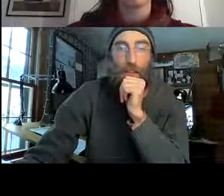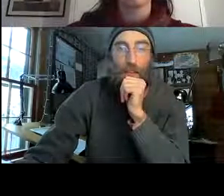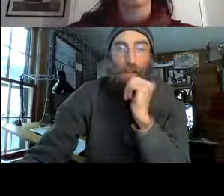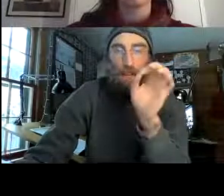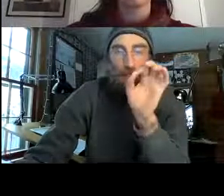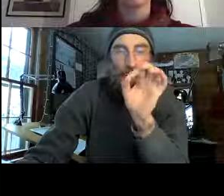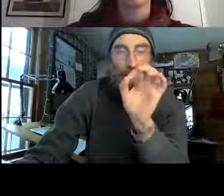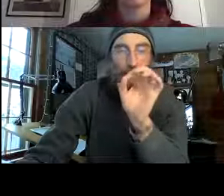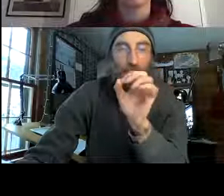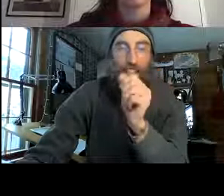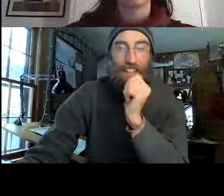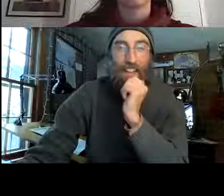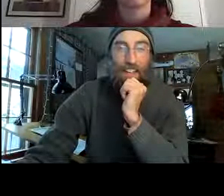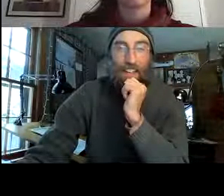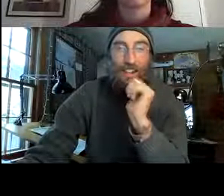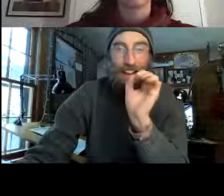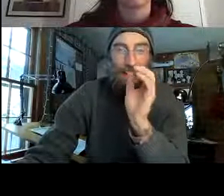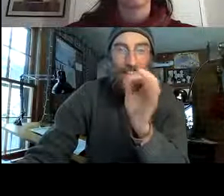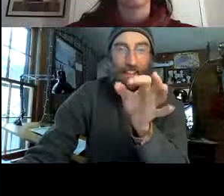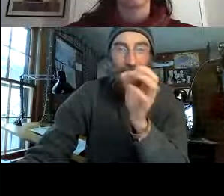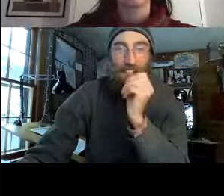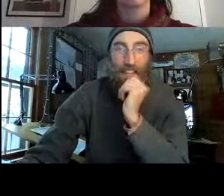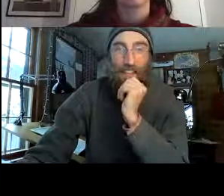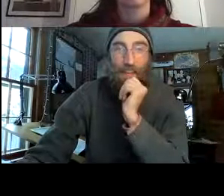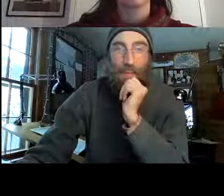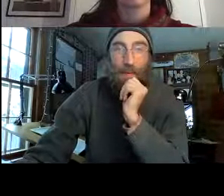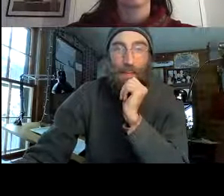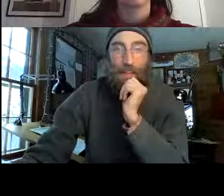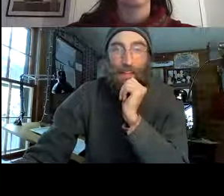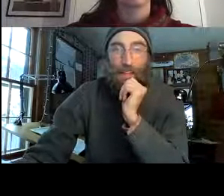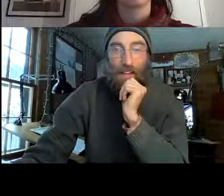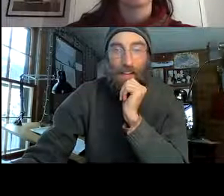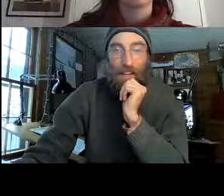That attention to detail, as he's heading into this calamitous scene,